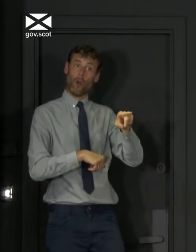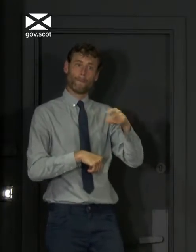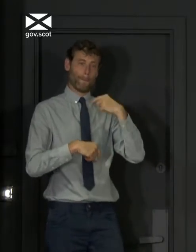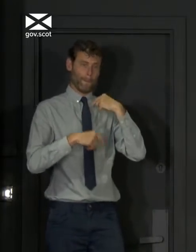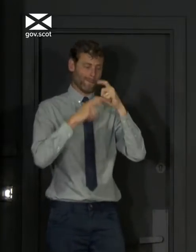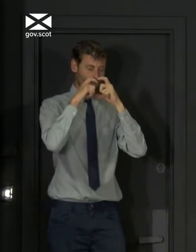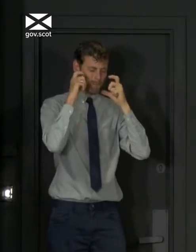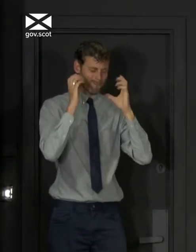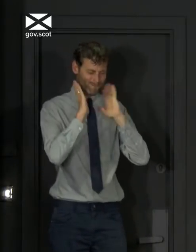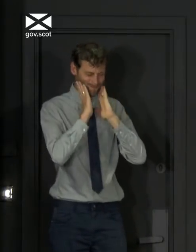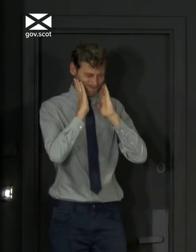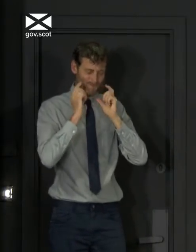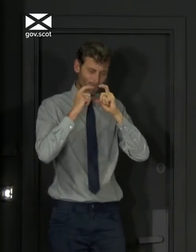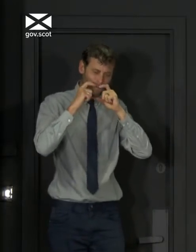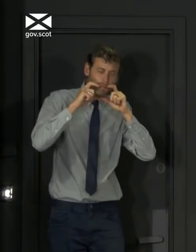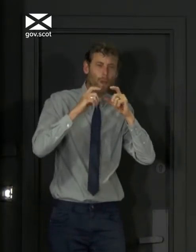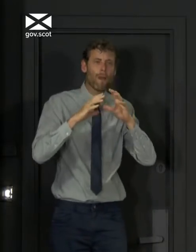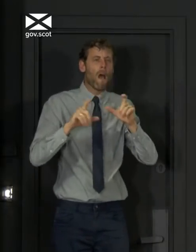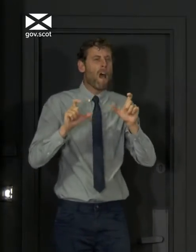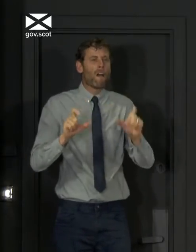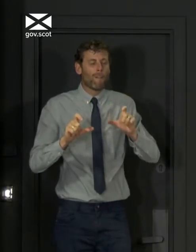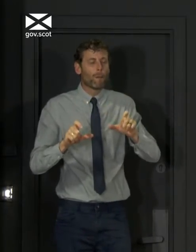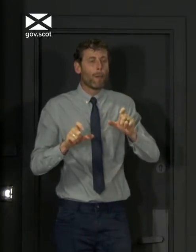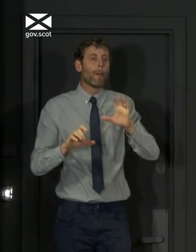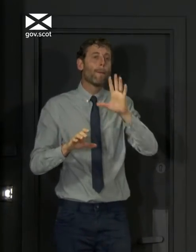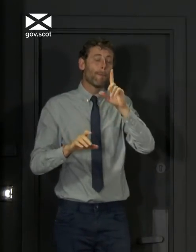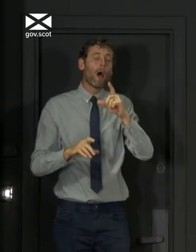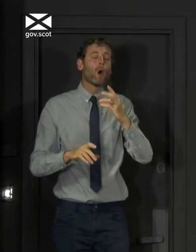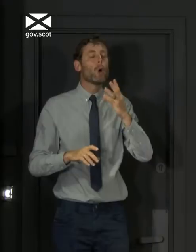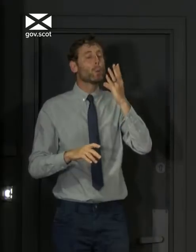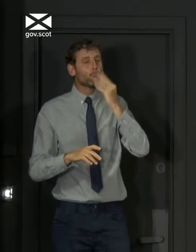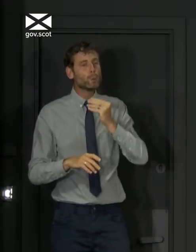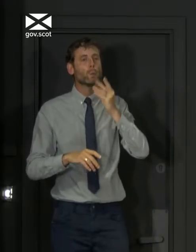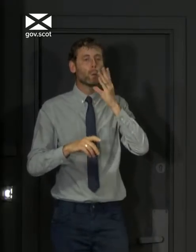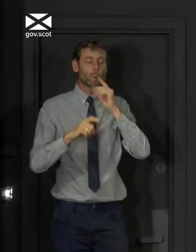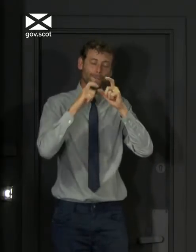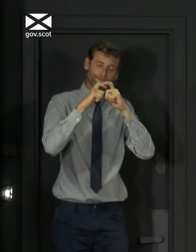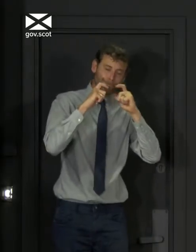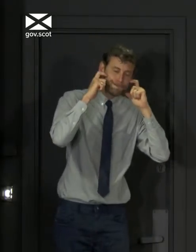a bit of getting used to. But you do get used to it. And the hard fact is that a bit of